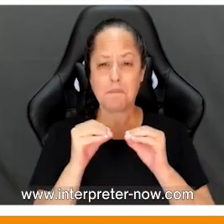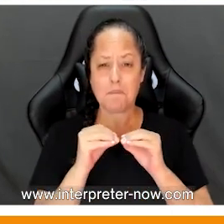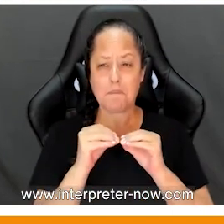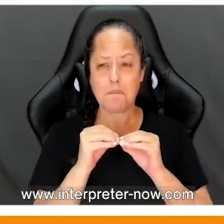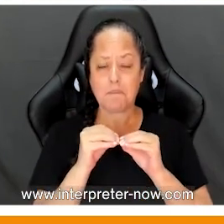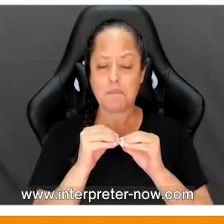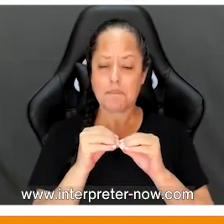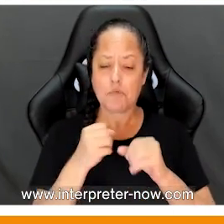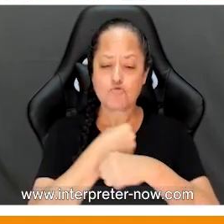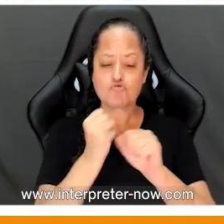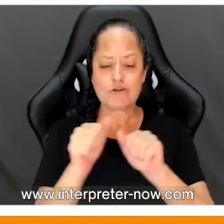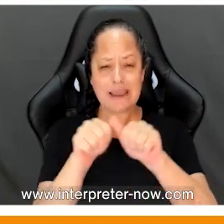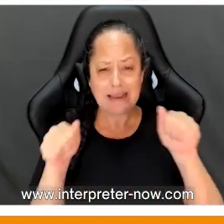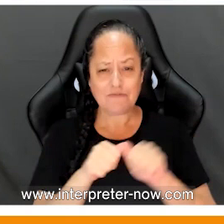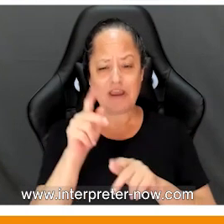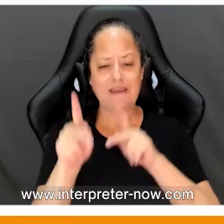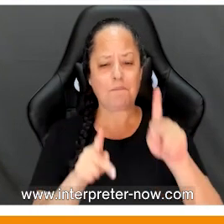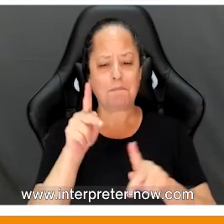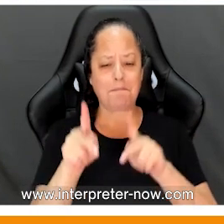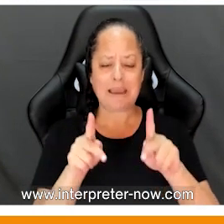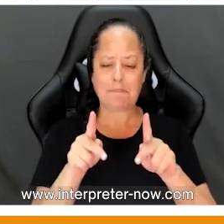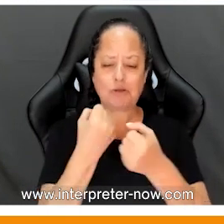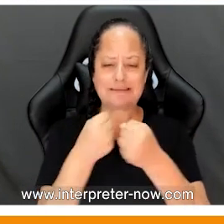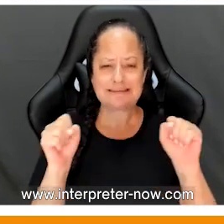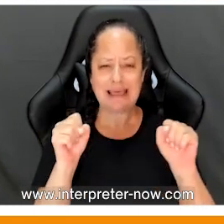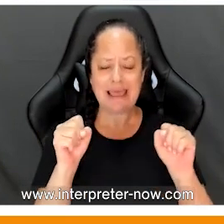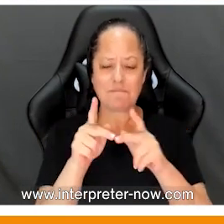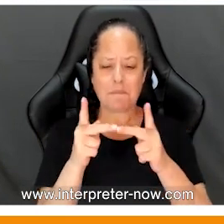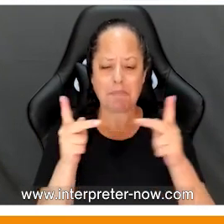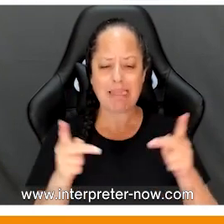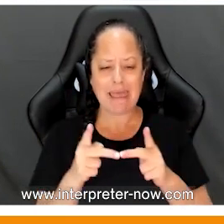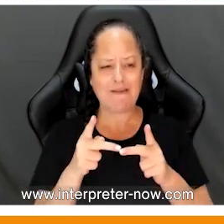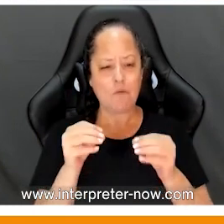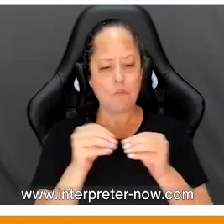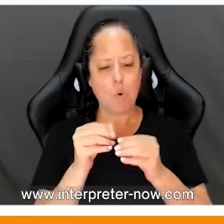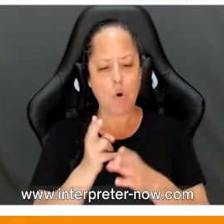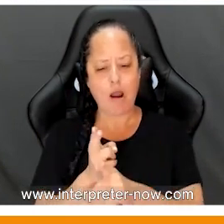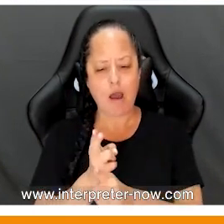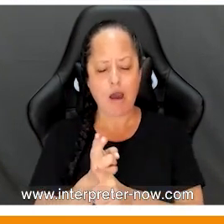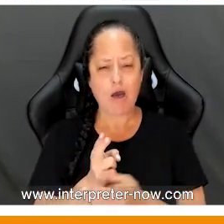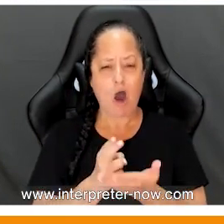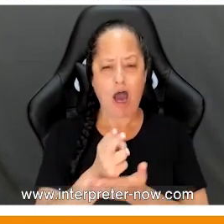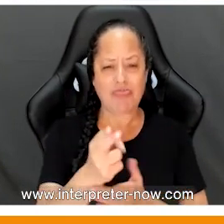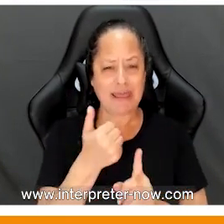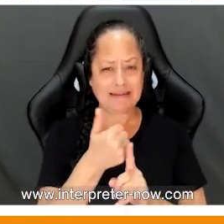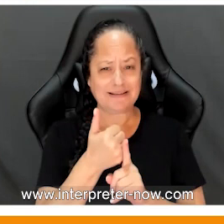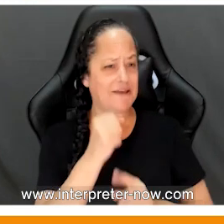selves? Yeah. I'm glad you brought that up, because I think there's two sides of that equation of the solution.